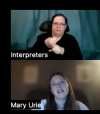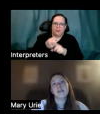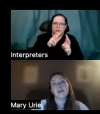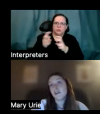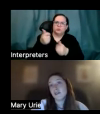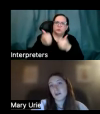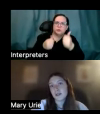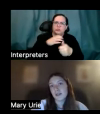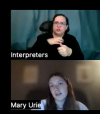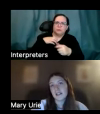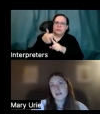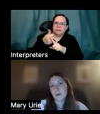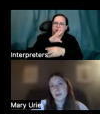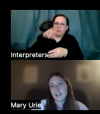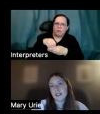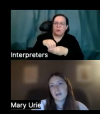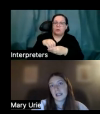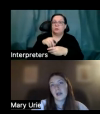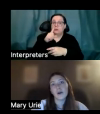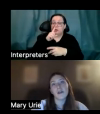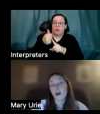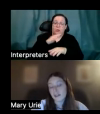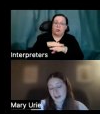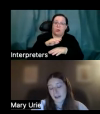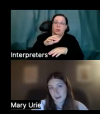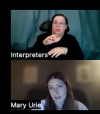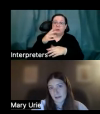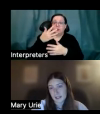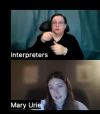Like, if they're on the social services Appropriations Committee, or if they're on the Health and Human Services